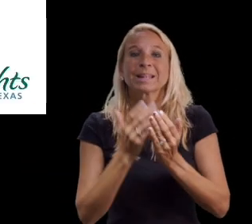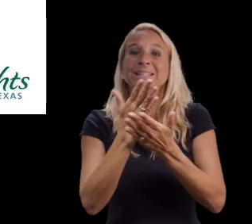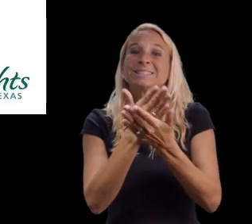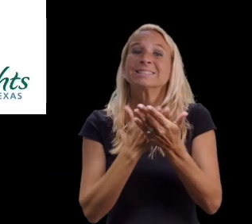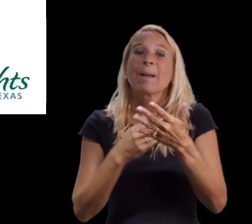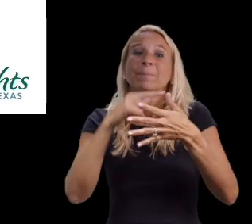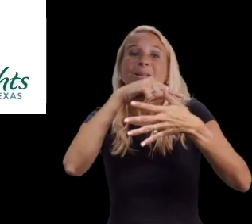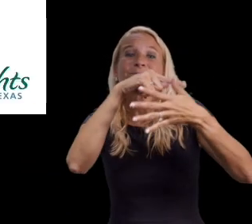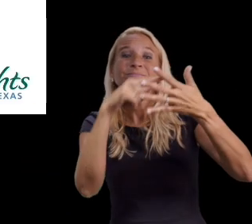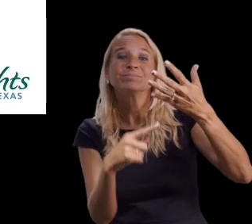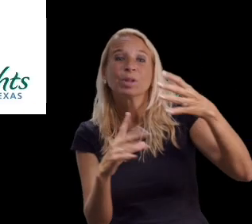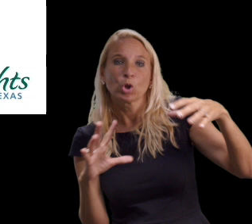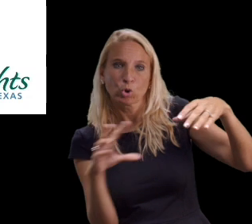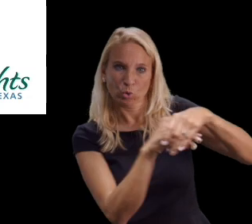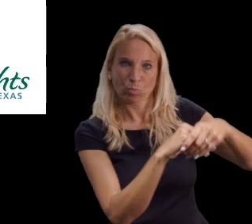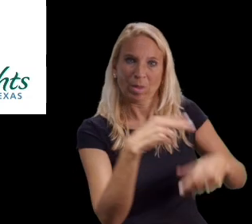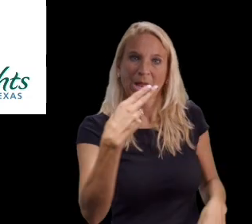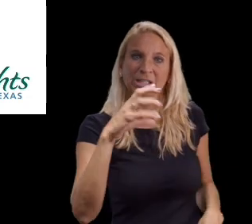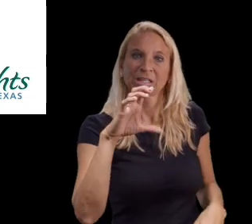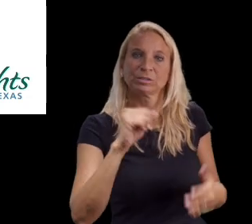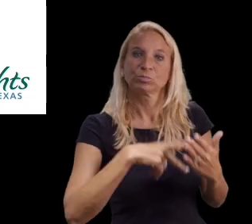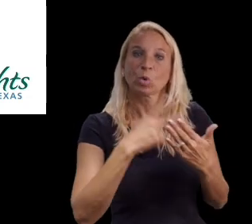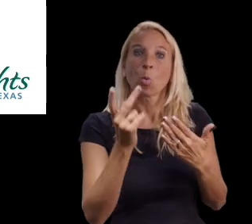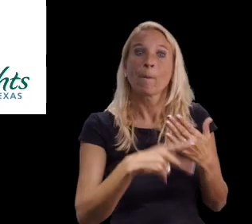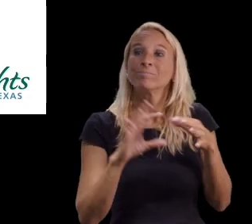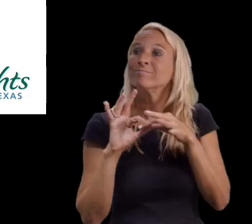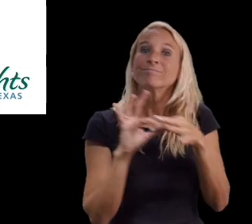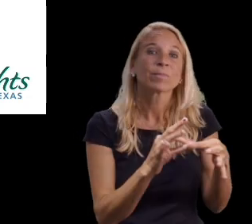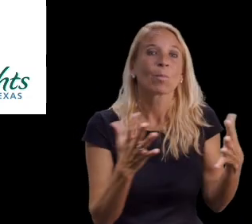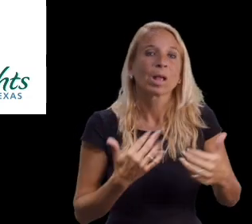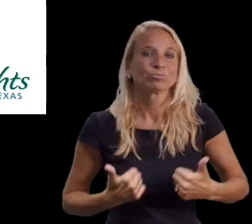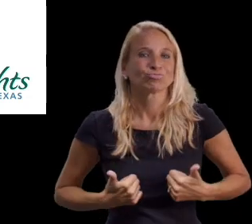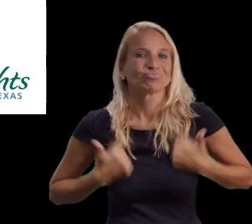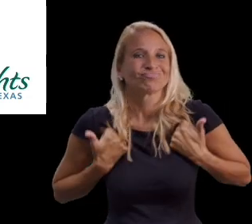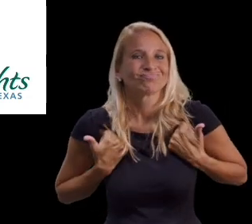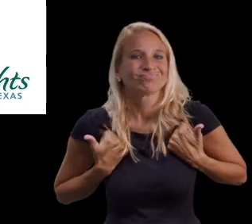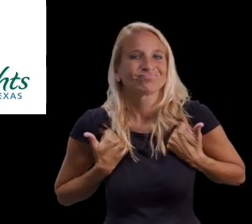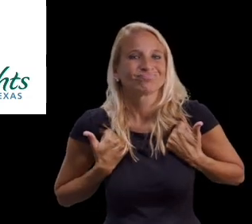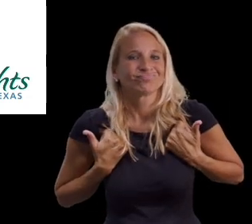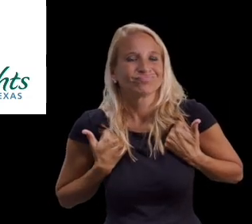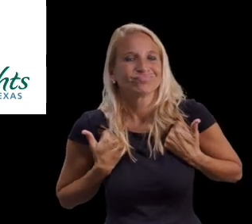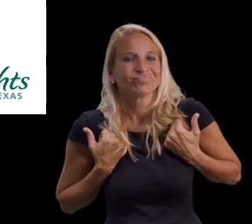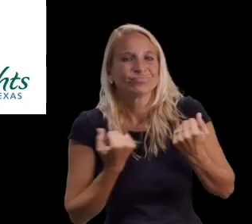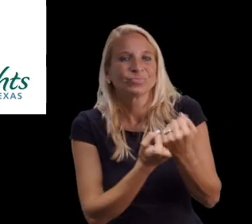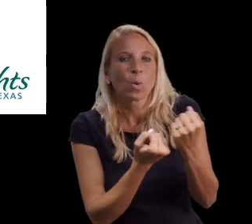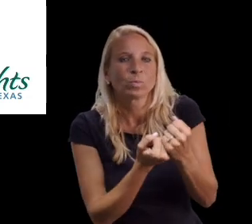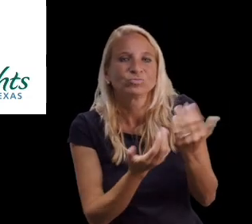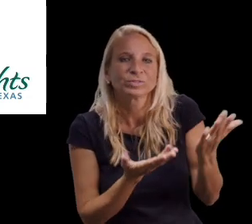Some of the things that are included in the HCS program are residential support services,